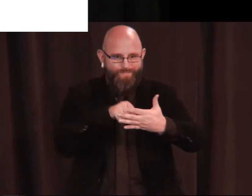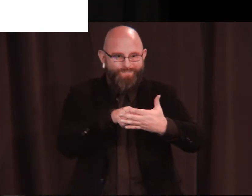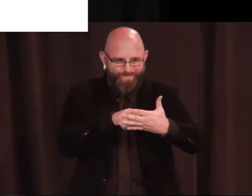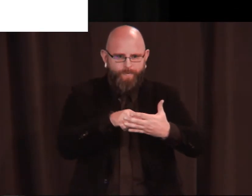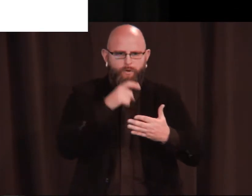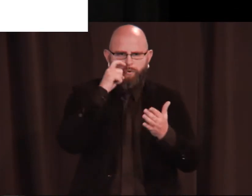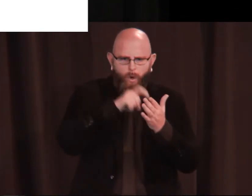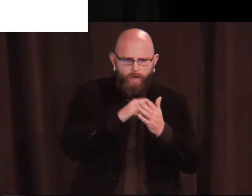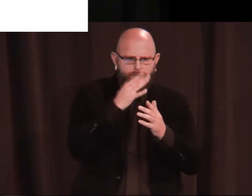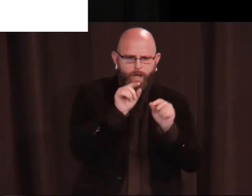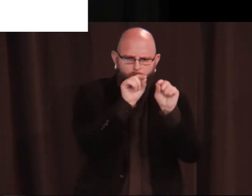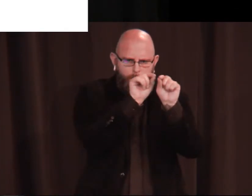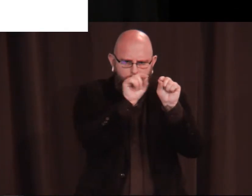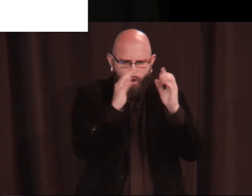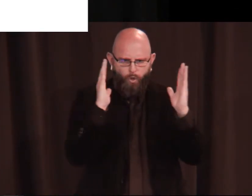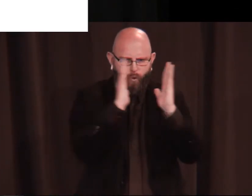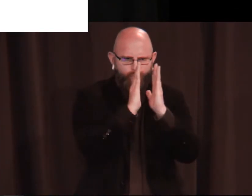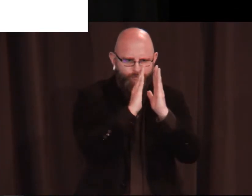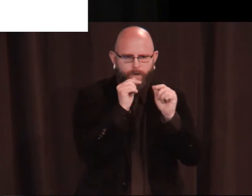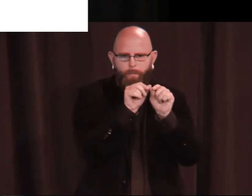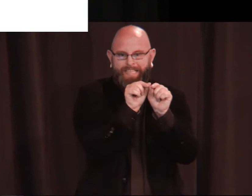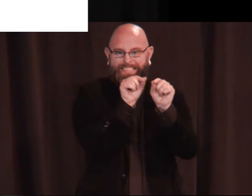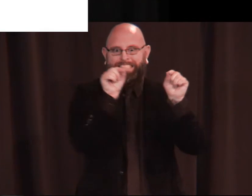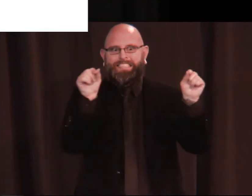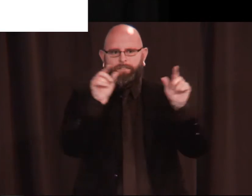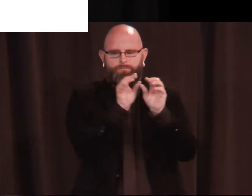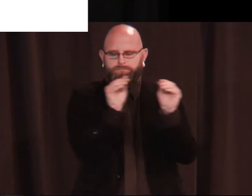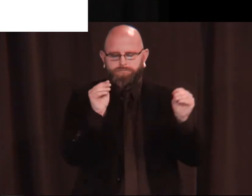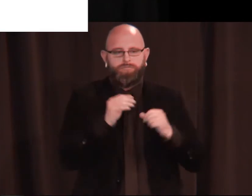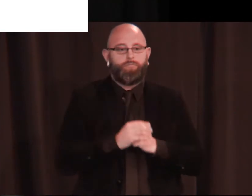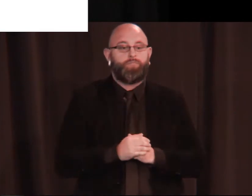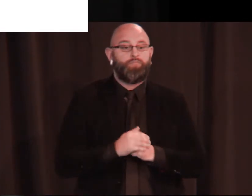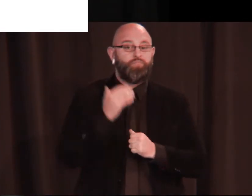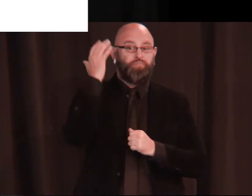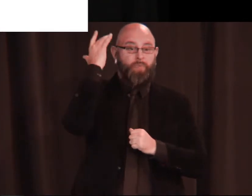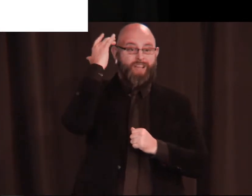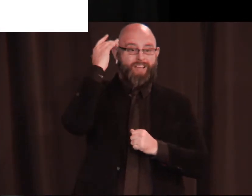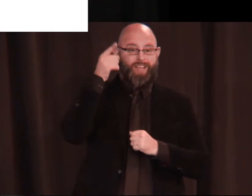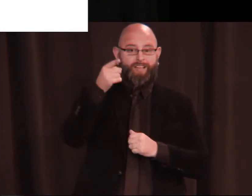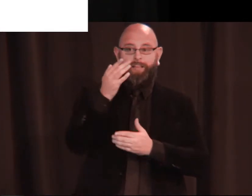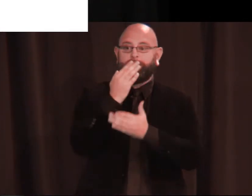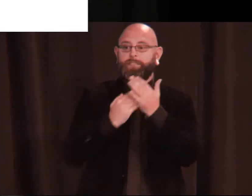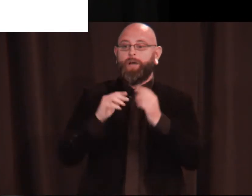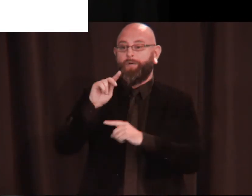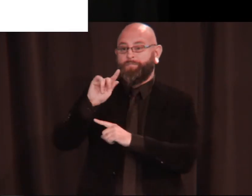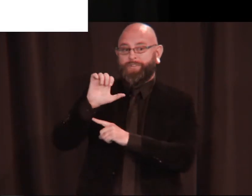than some of the other dots and that's because some pitches give more information than others